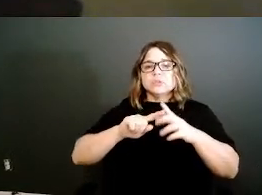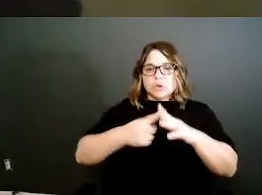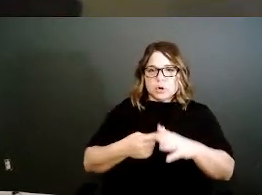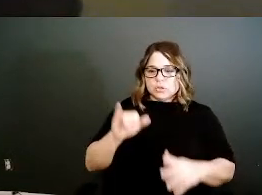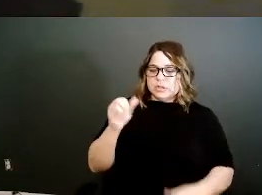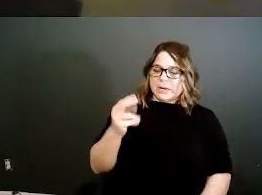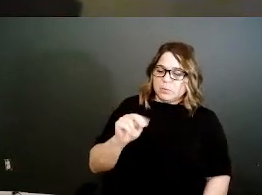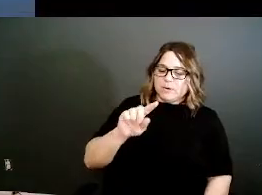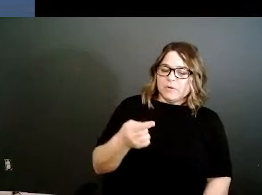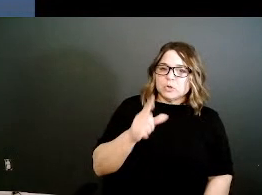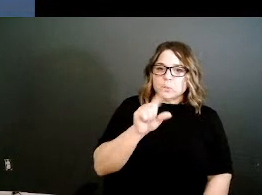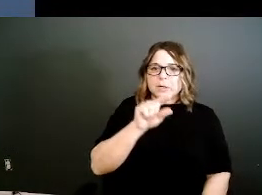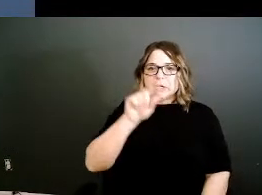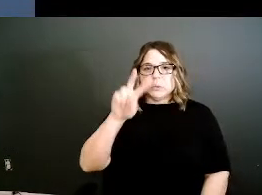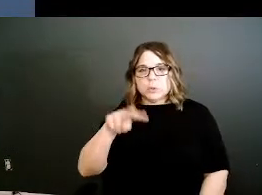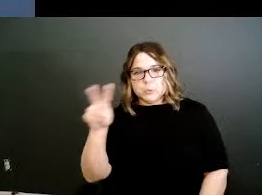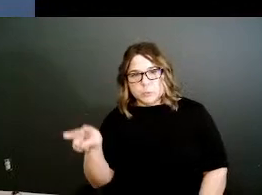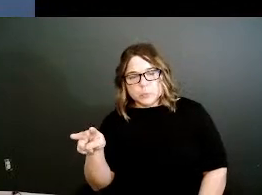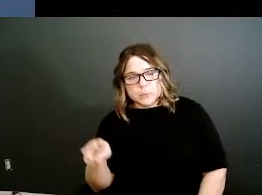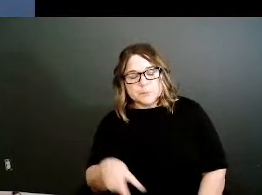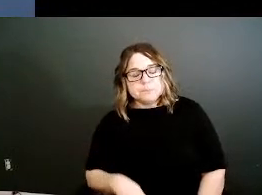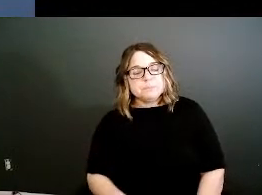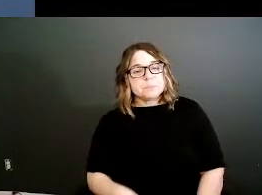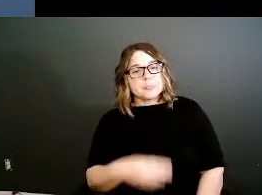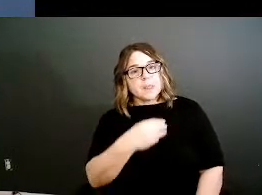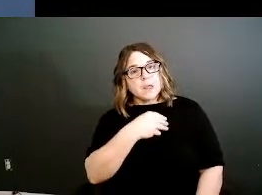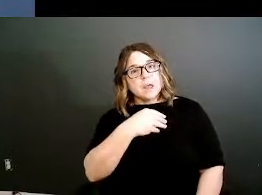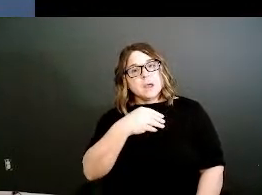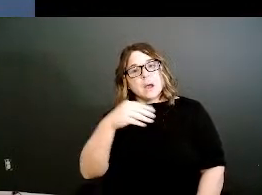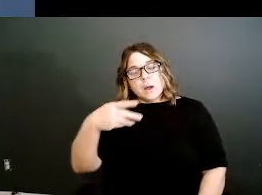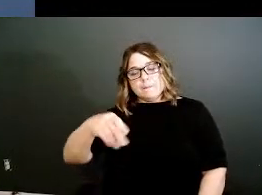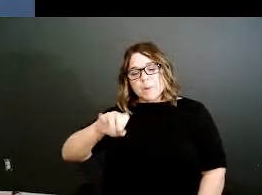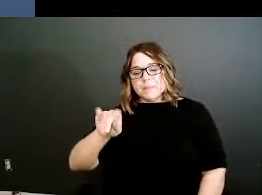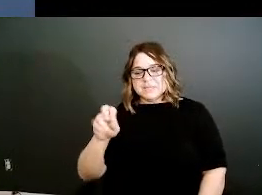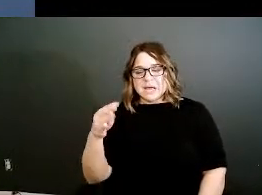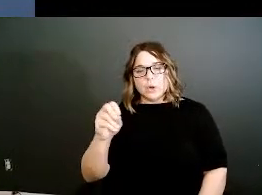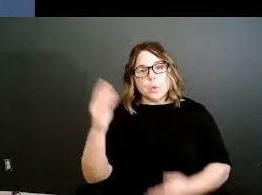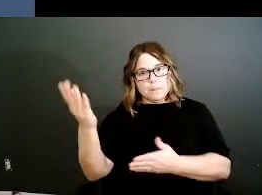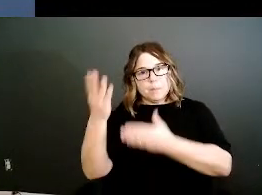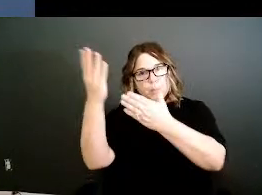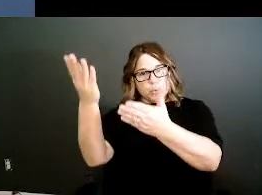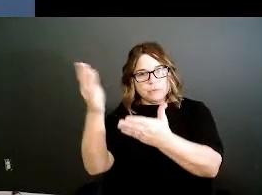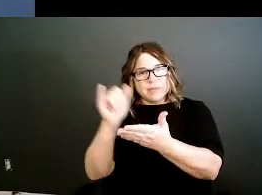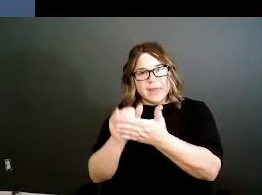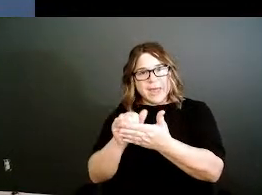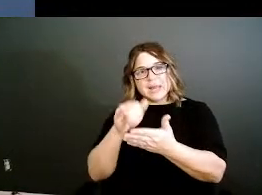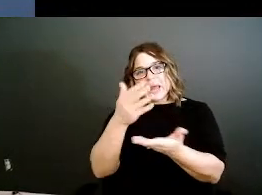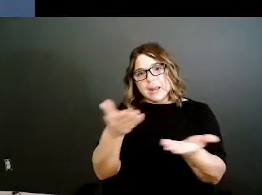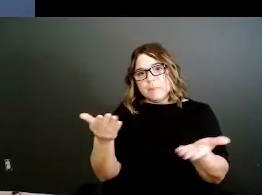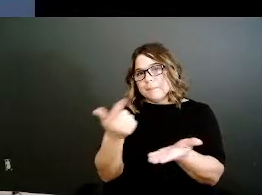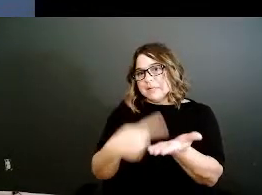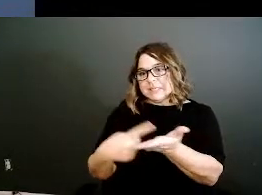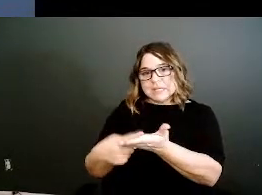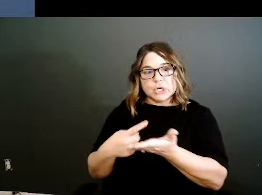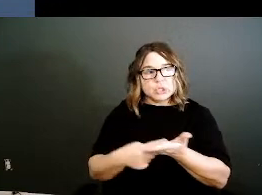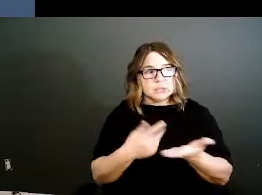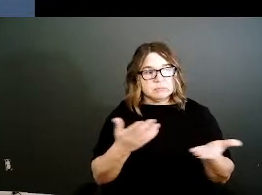≫ COUNCIL MEMBER CANO: AYE. ≫ Clerk: COUNCIL MEMBER REICH. ≫ COUNCIL MEMBER REICH: AYE. ≫ Clerk: COUNCIL MEMBER FLETCHER. ≫ COUNCIL MEMBER FLETCHER: AYE. ≫ Clerk: COUNCIL MEMBER SCHROEDER.